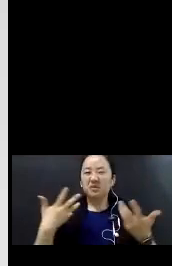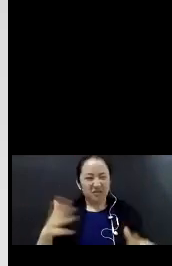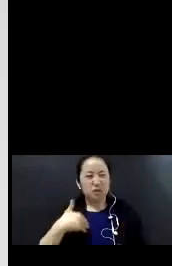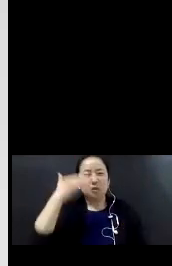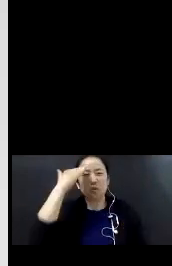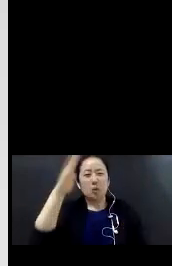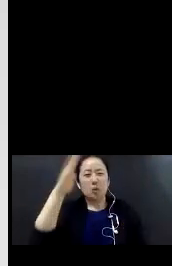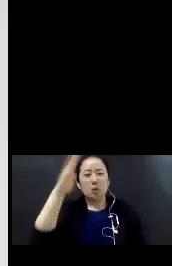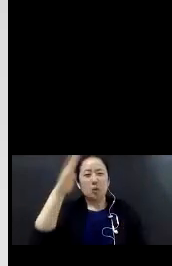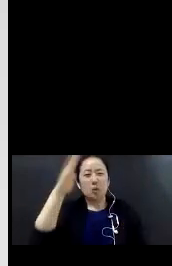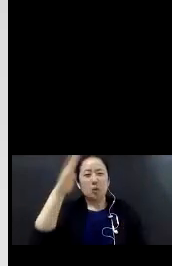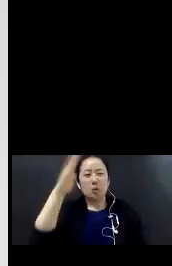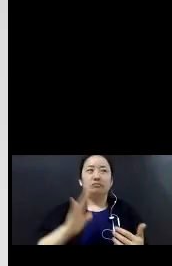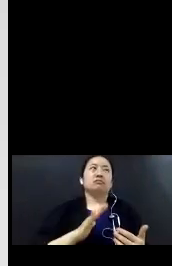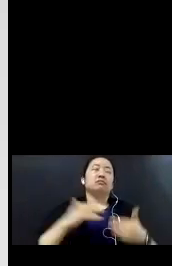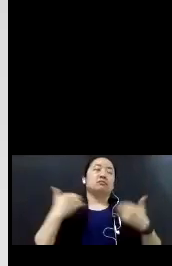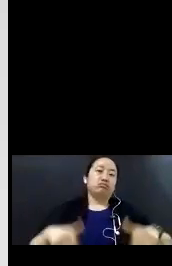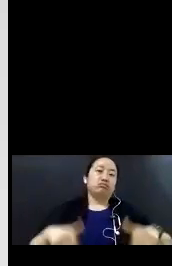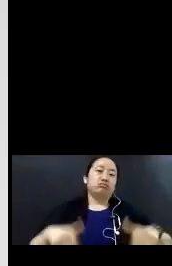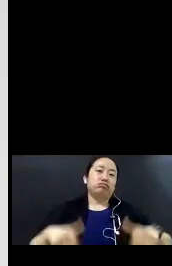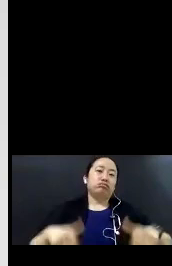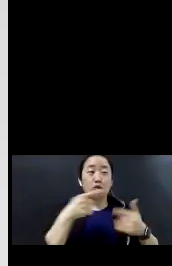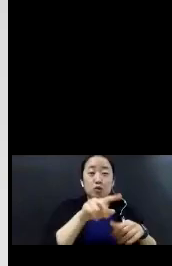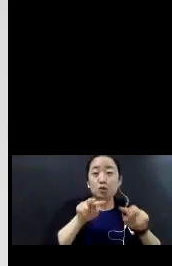I FEEL THE INFORMATION IS VERY TRANSFERABLE